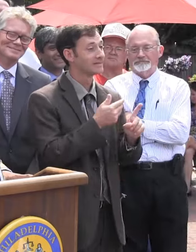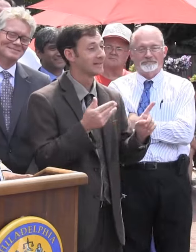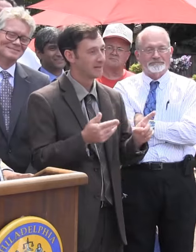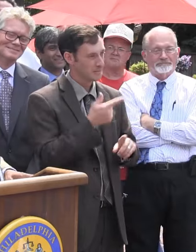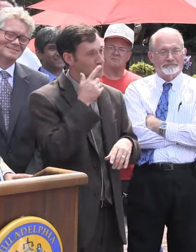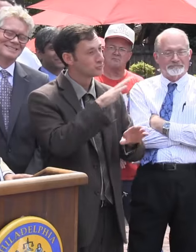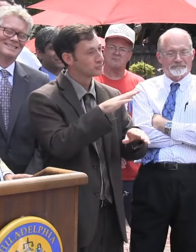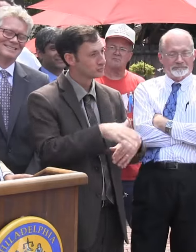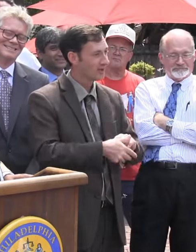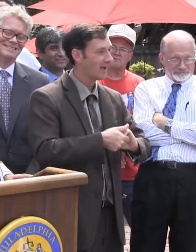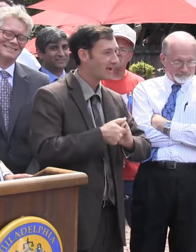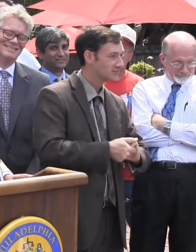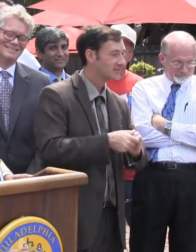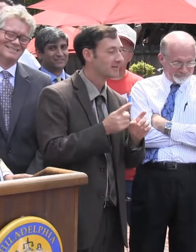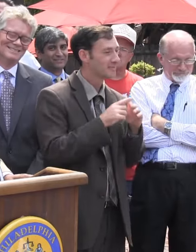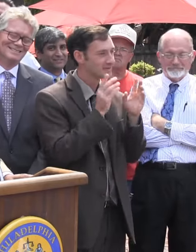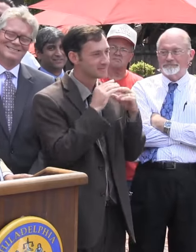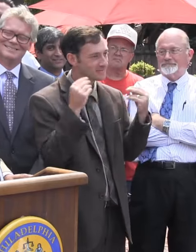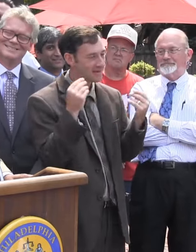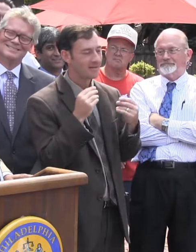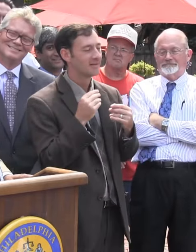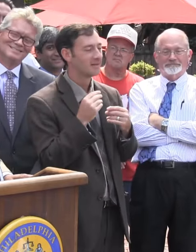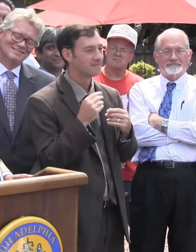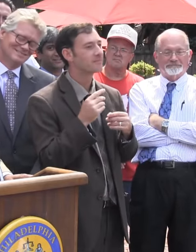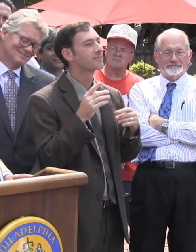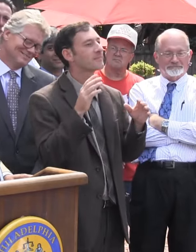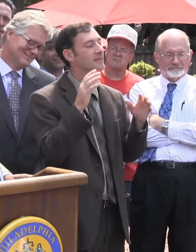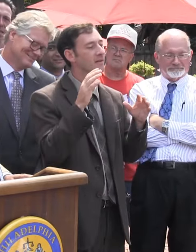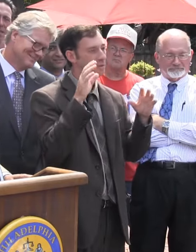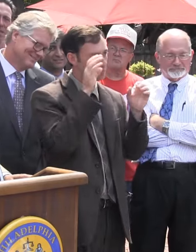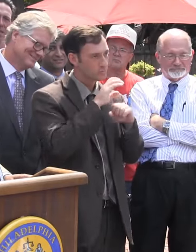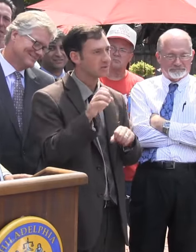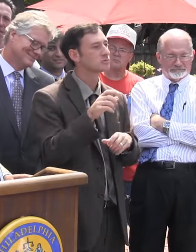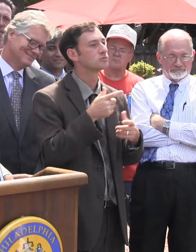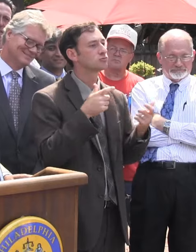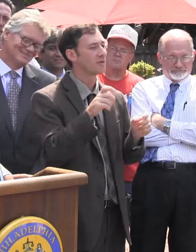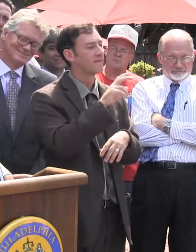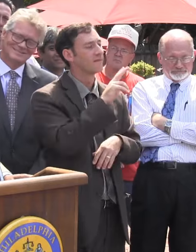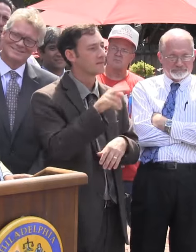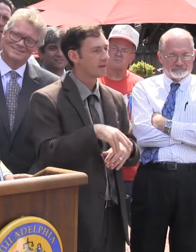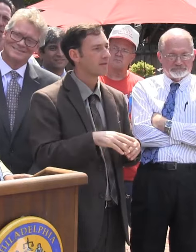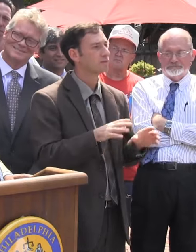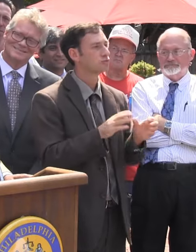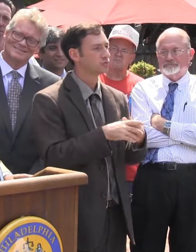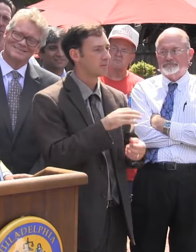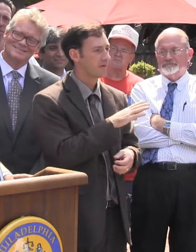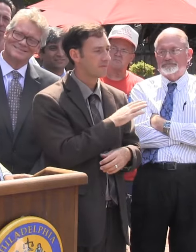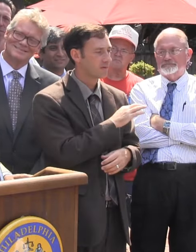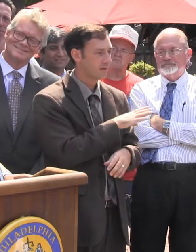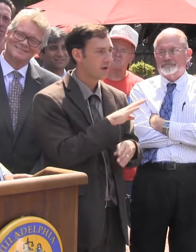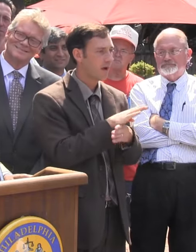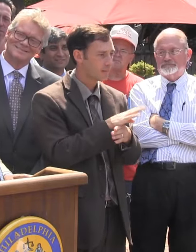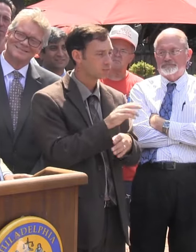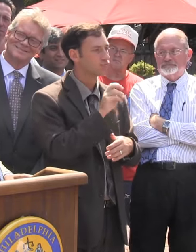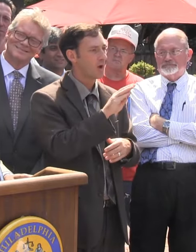and a smile, and my fault the president of the Greater Philadelphia Chamber of Commerce, Rob Wonderling is going to speak, and there will probably be a couple of other speakers,